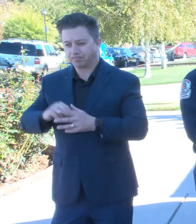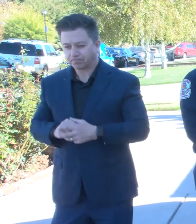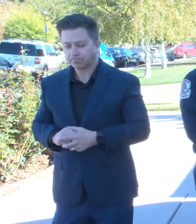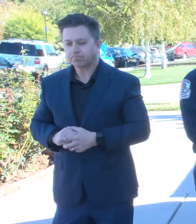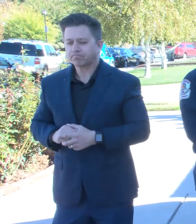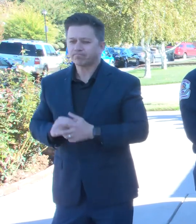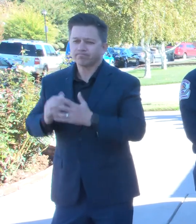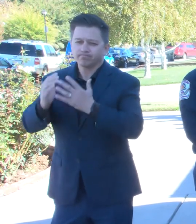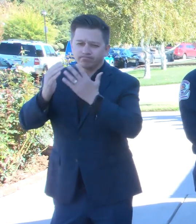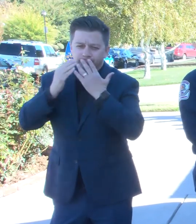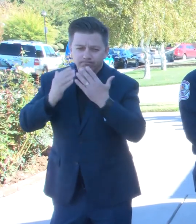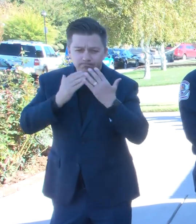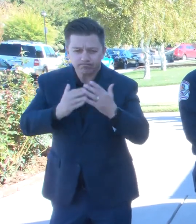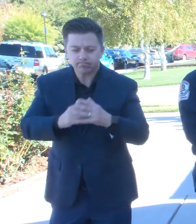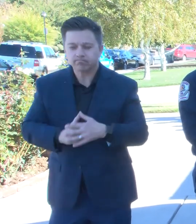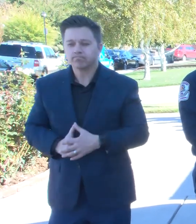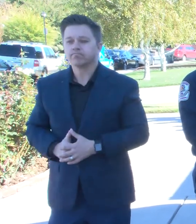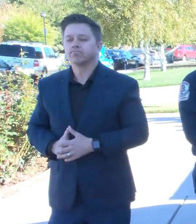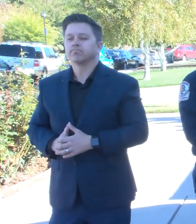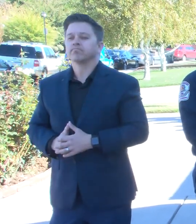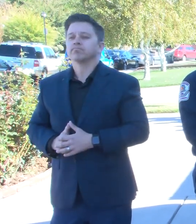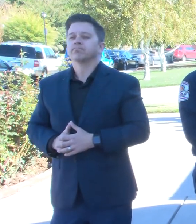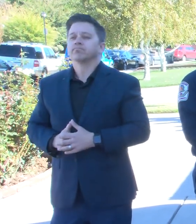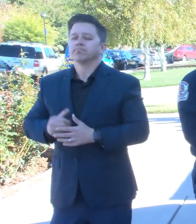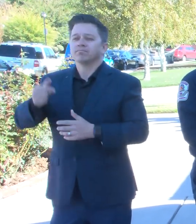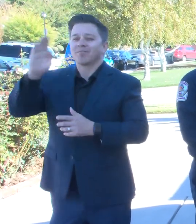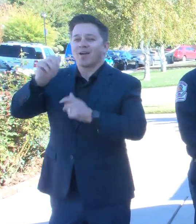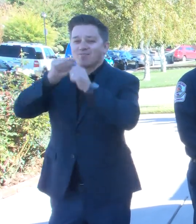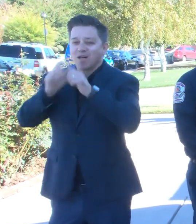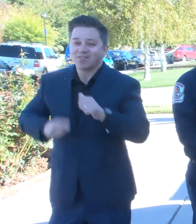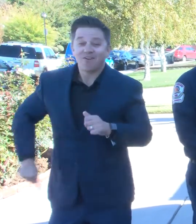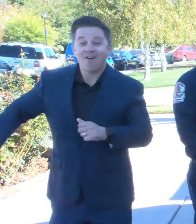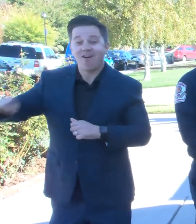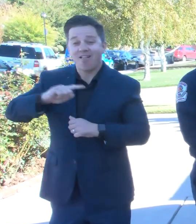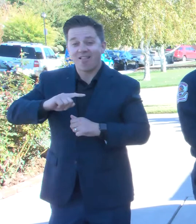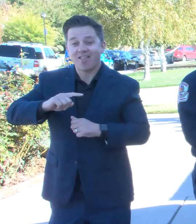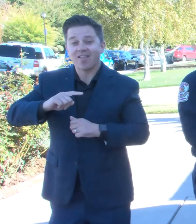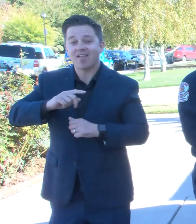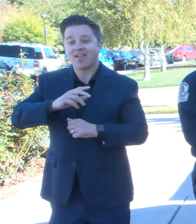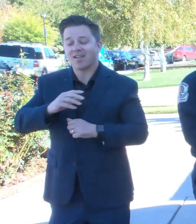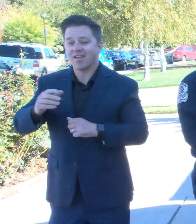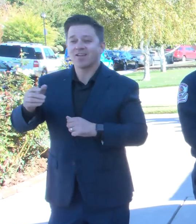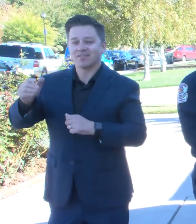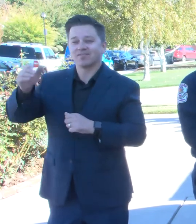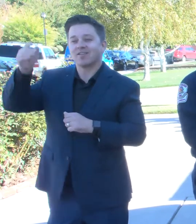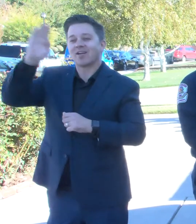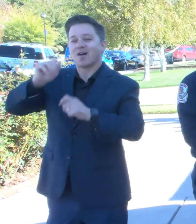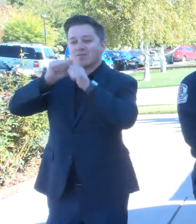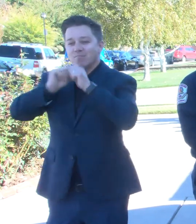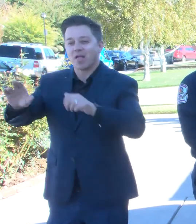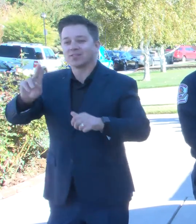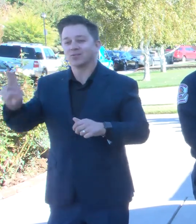thank you may god bless us all and may god bless the united states of america